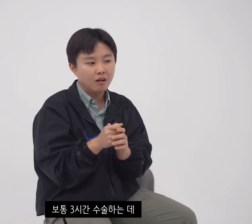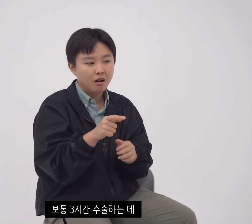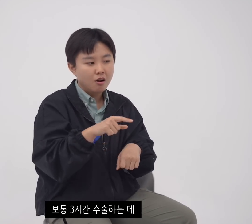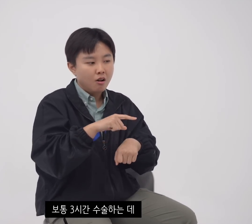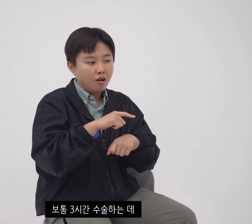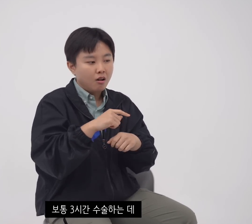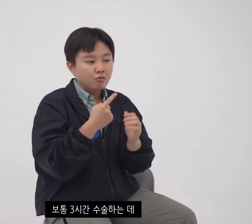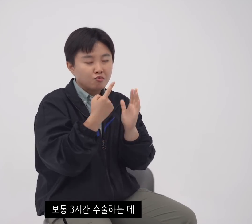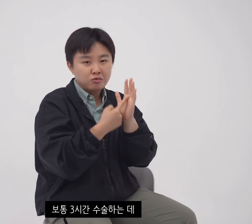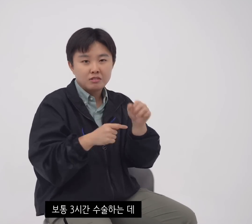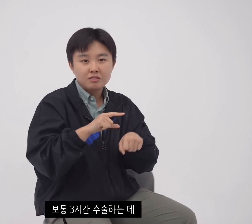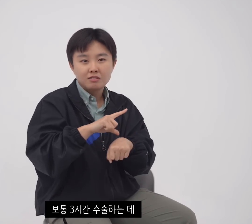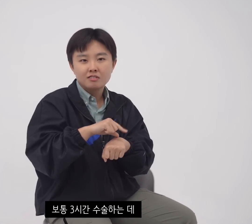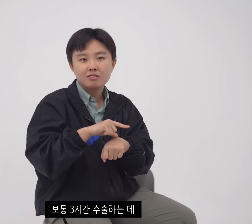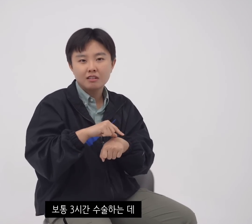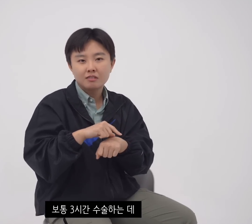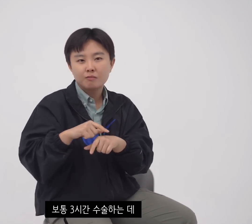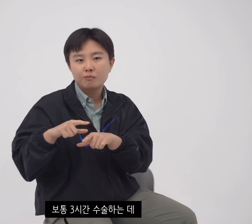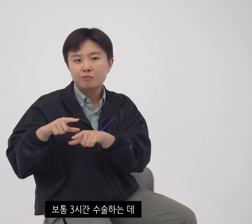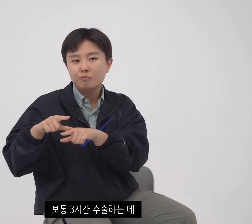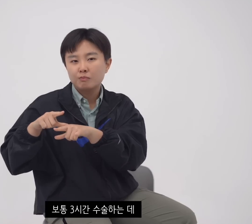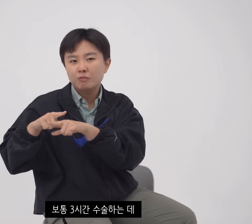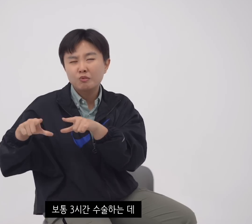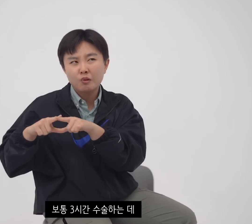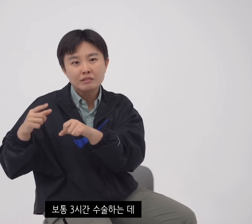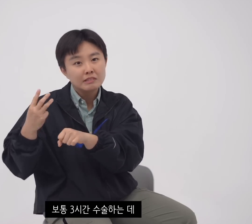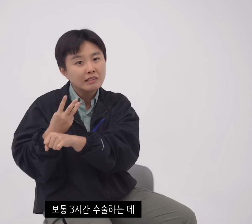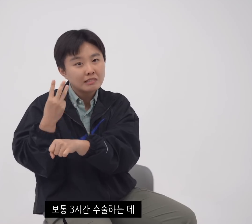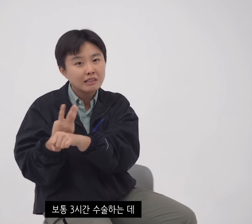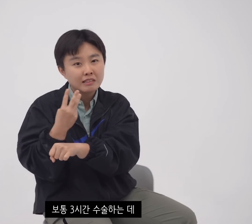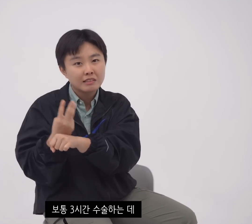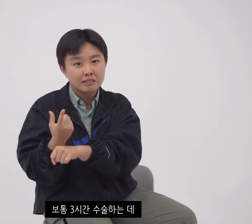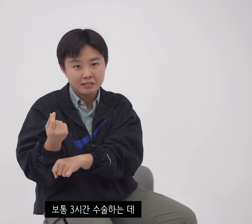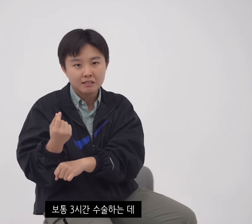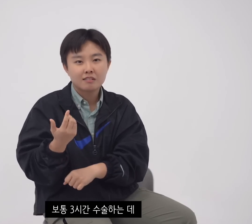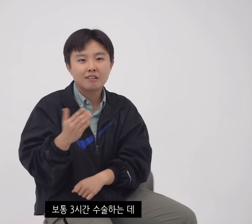It took 8 hours for me